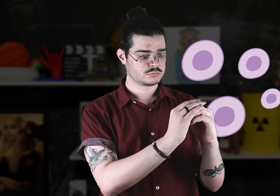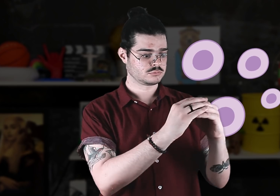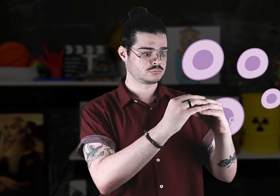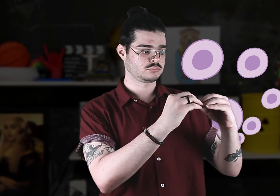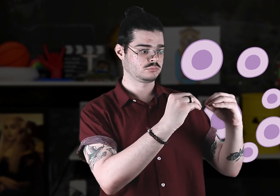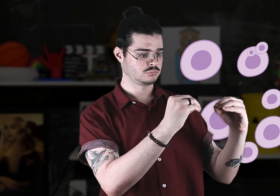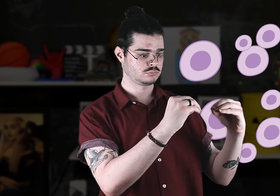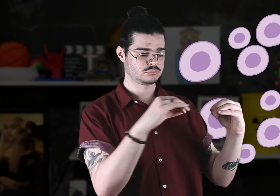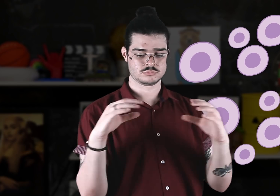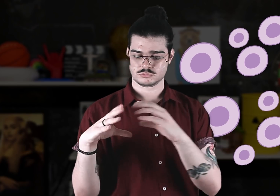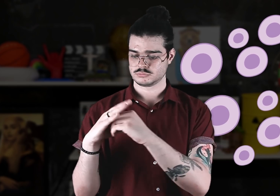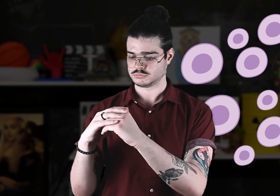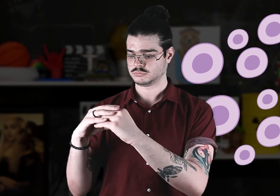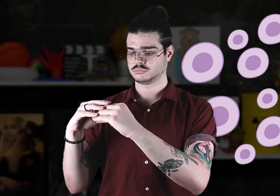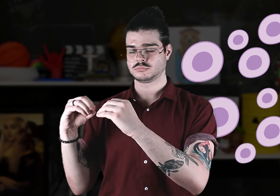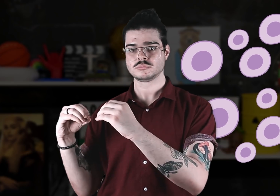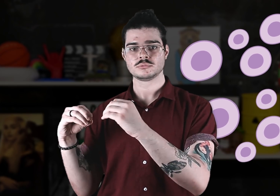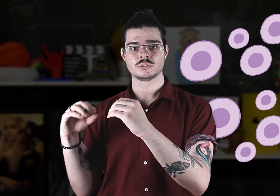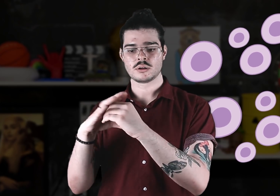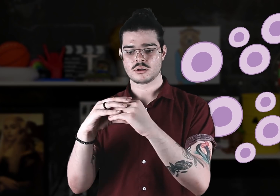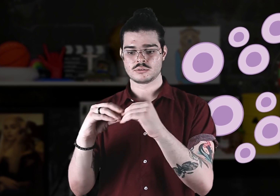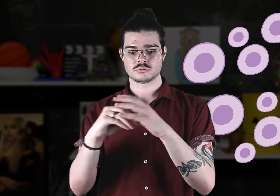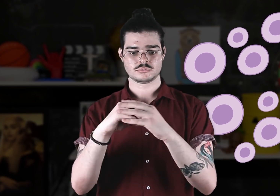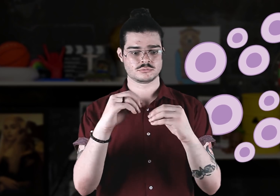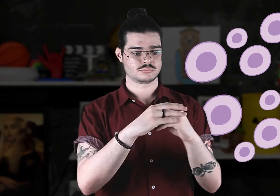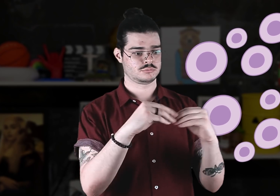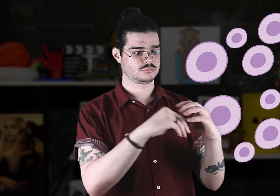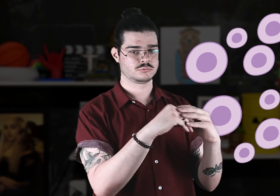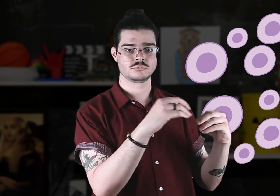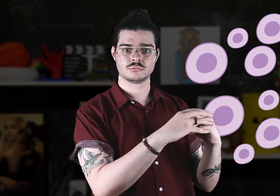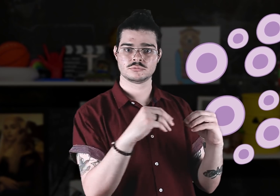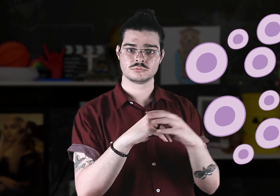one cell became two, two became four, and so on ...